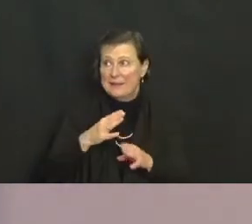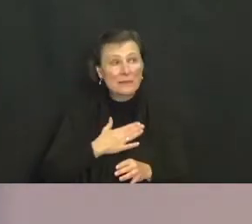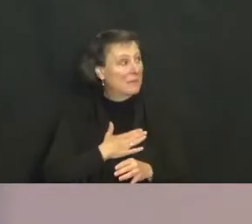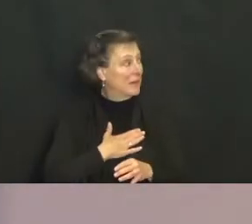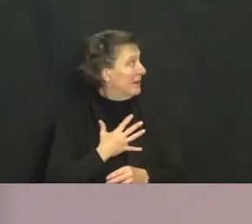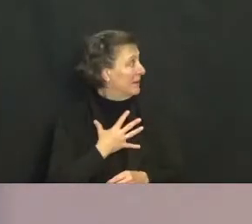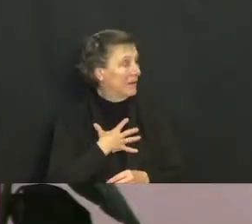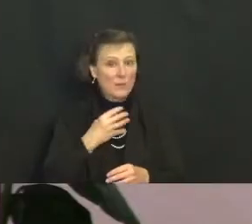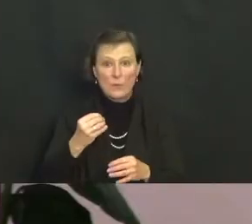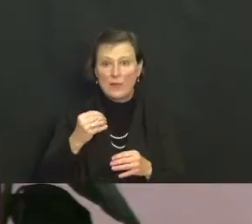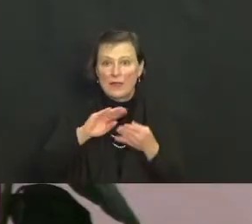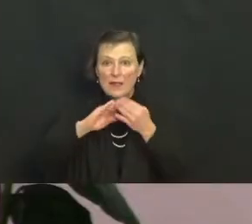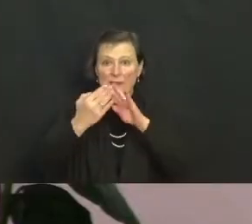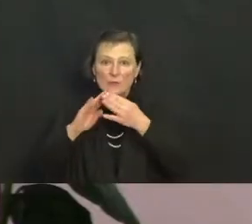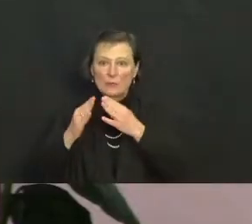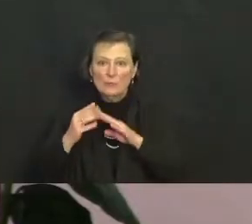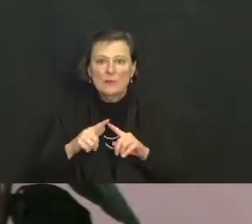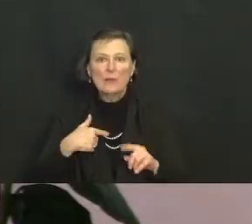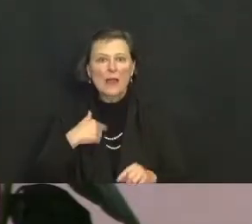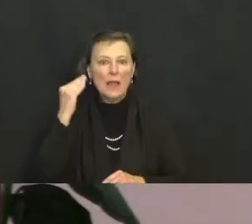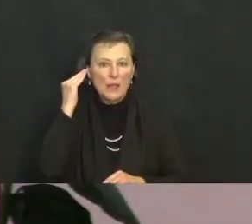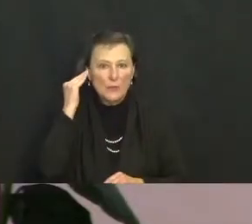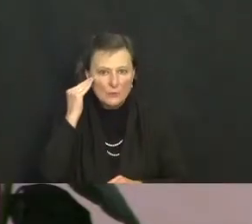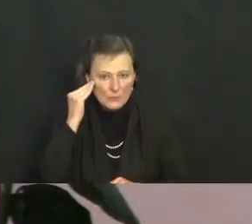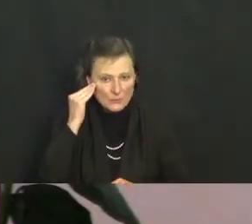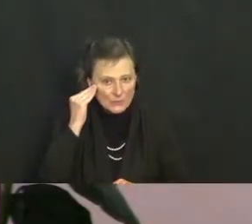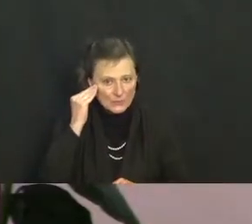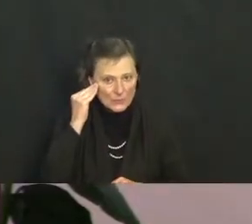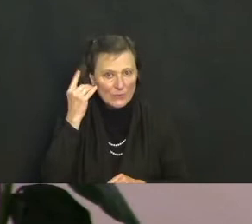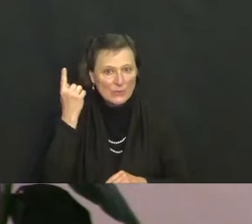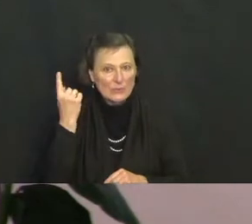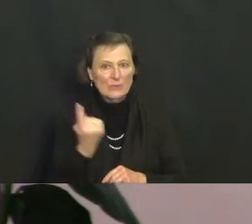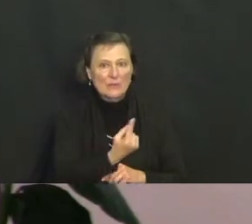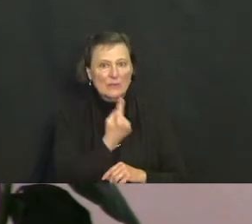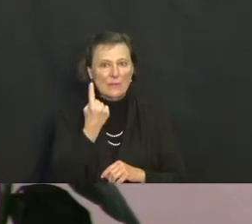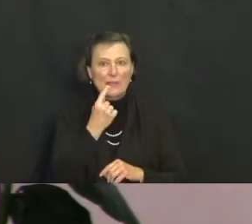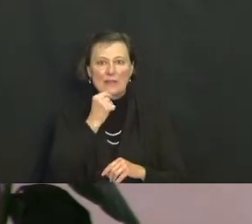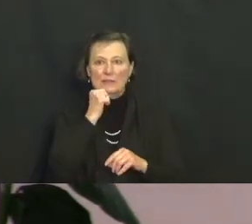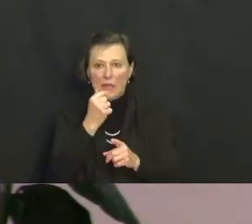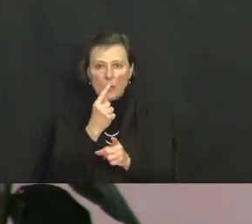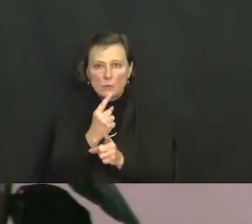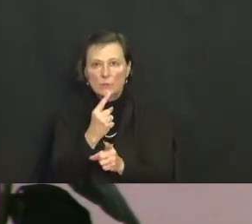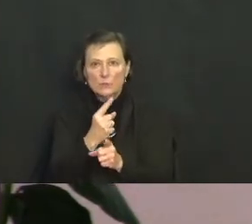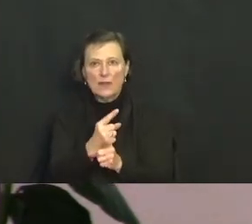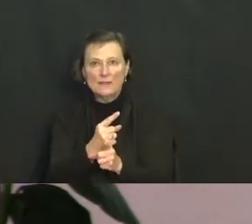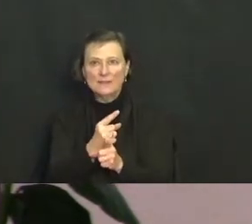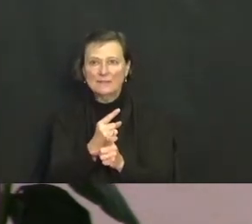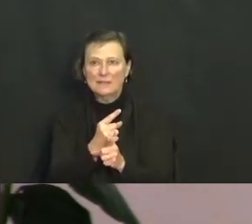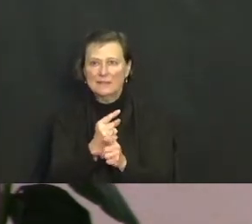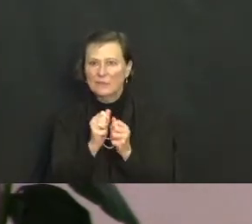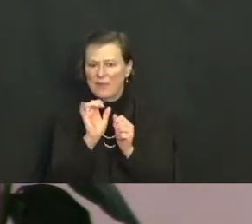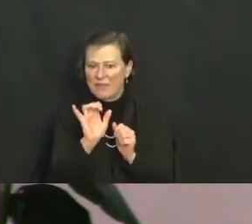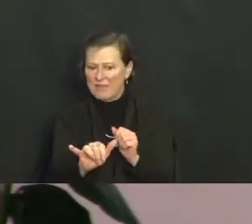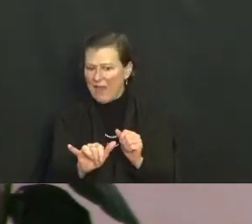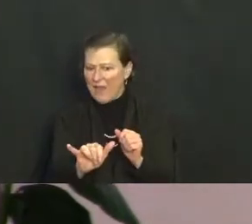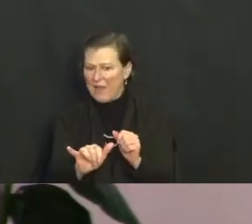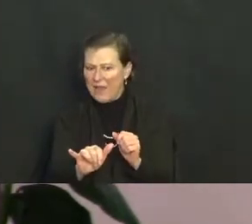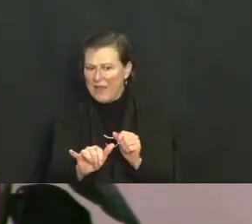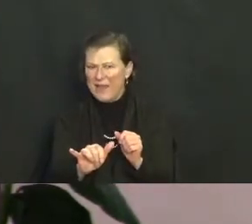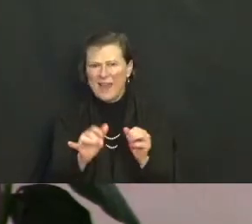But, I just knew that something was not right with this level of vicious hatred.